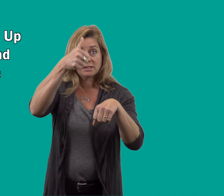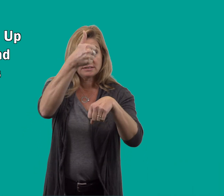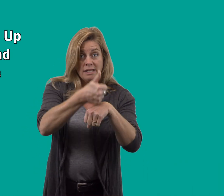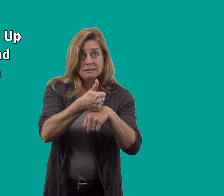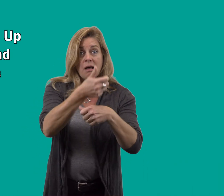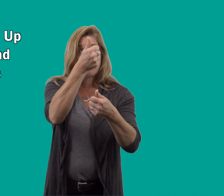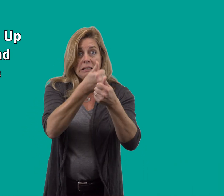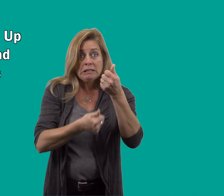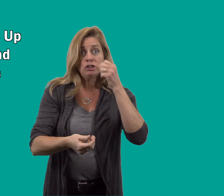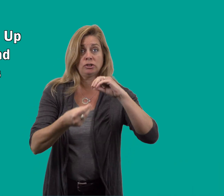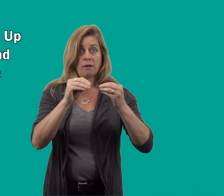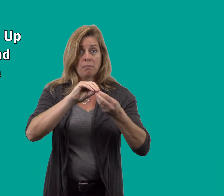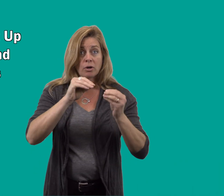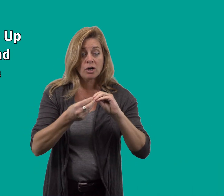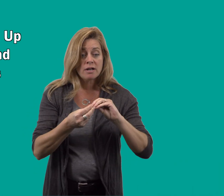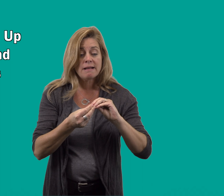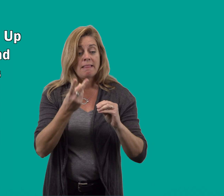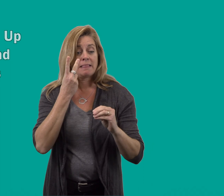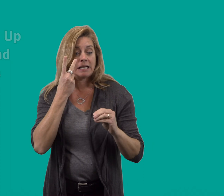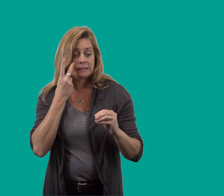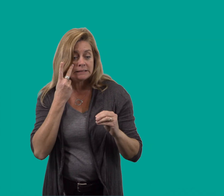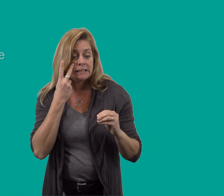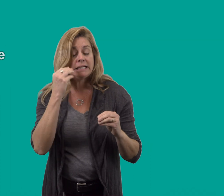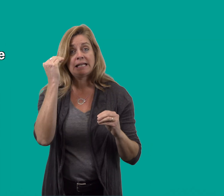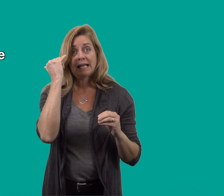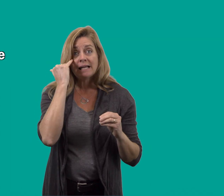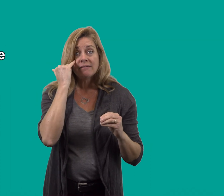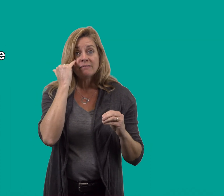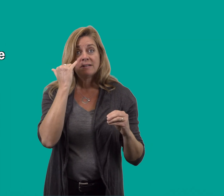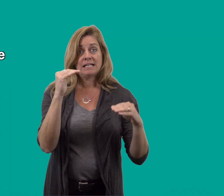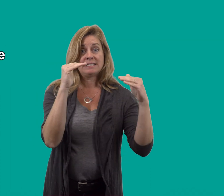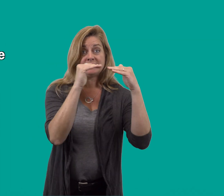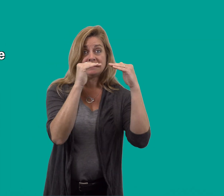when the student sets up each number they will identify if the number is even